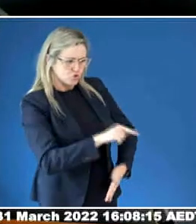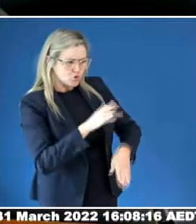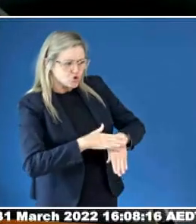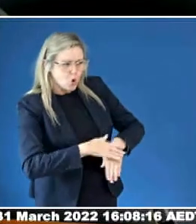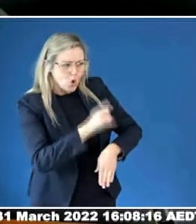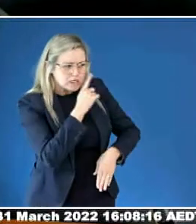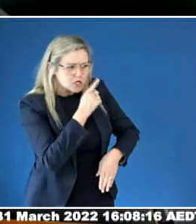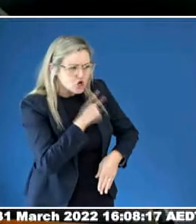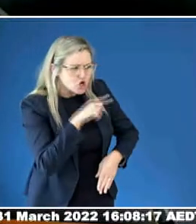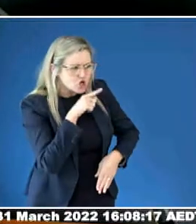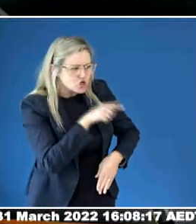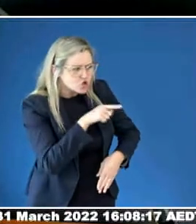I had no one to turn to so I suffered in silence.